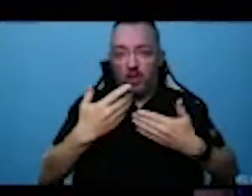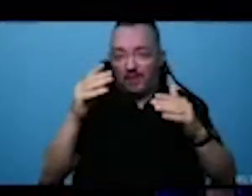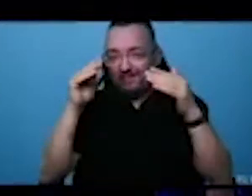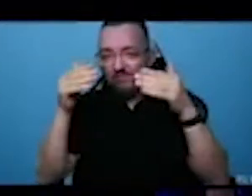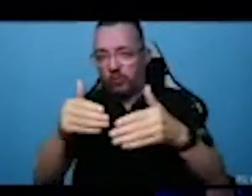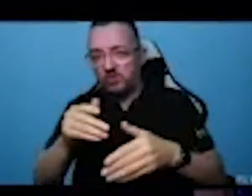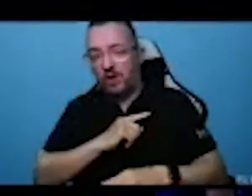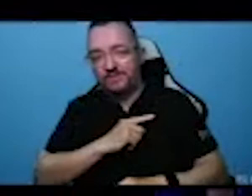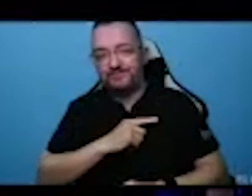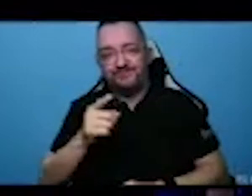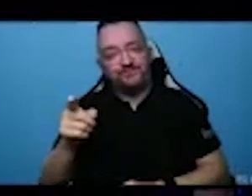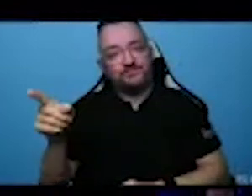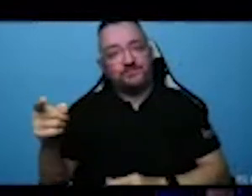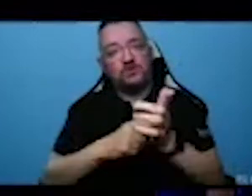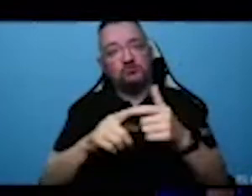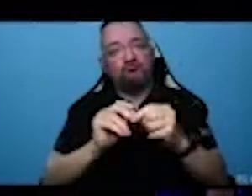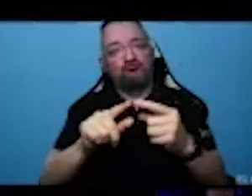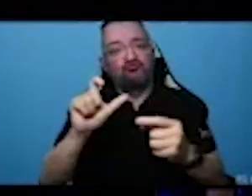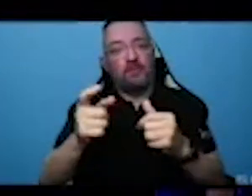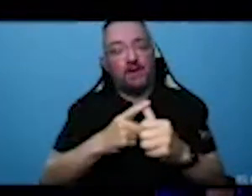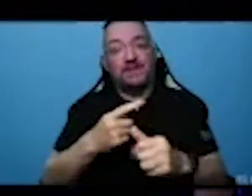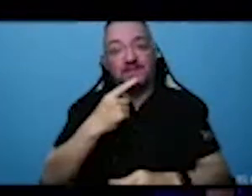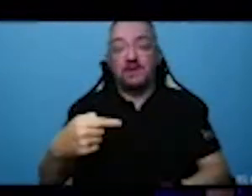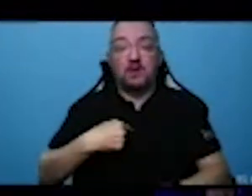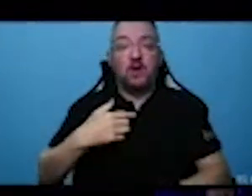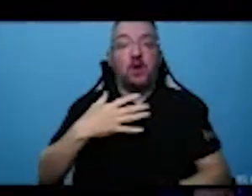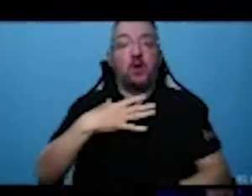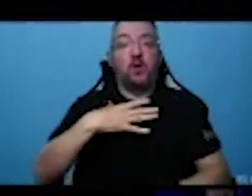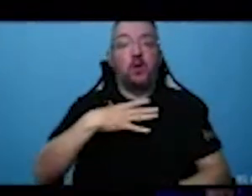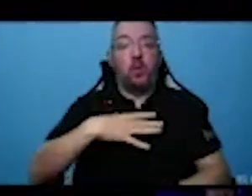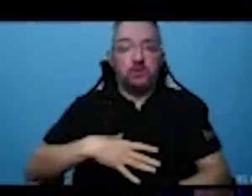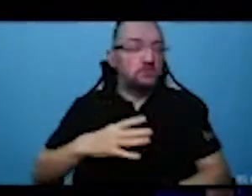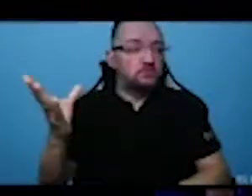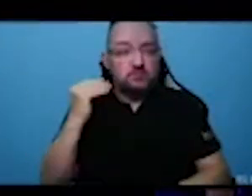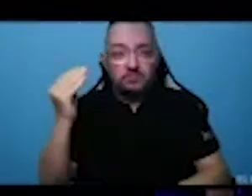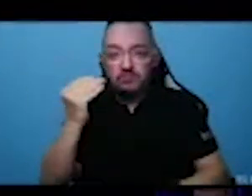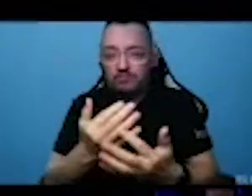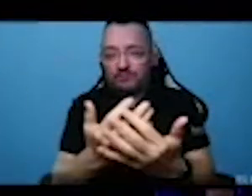really wanted this Commission to try to hear from as many people as possible. And that also informed how we went